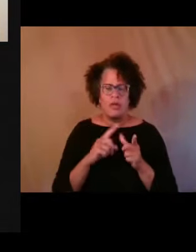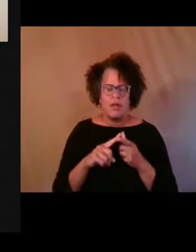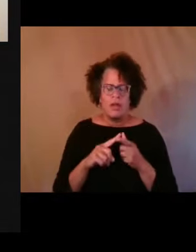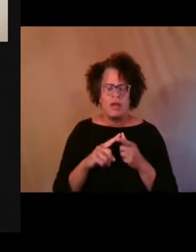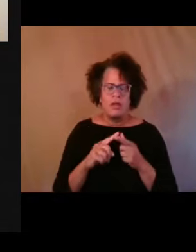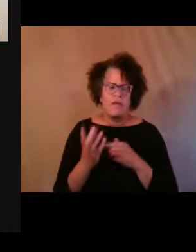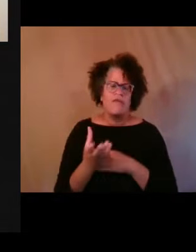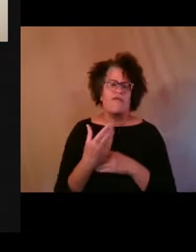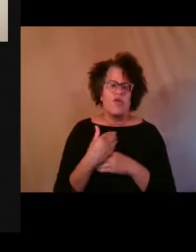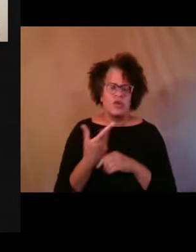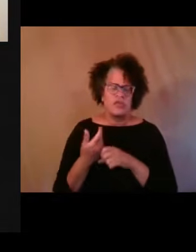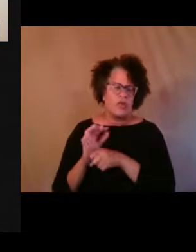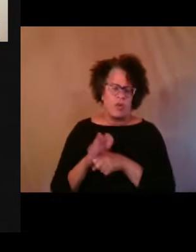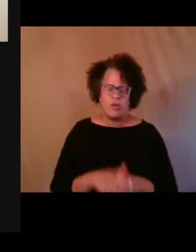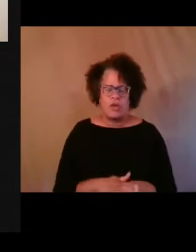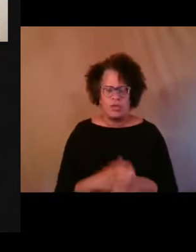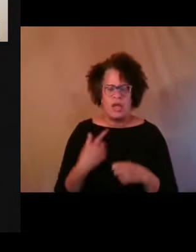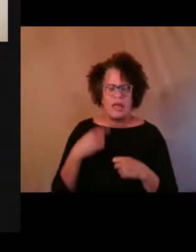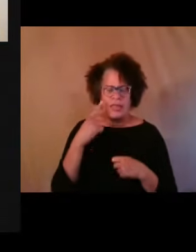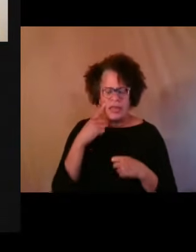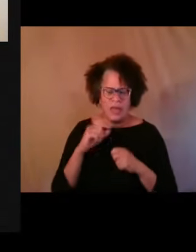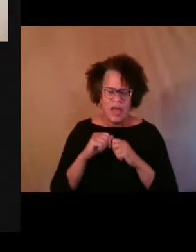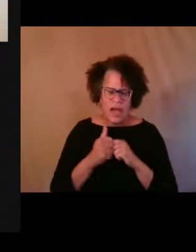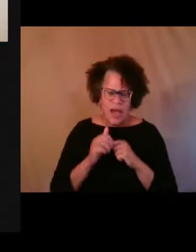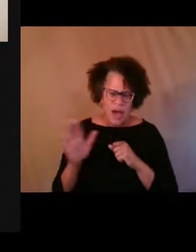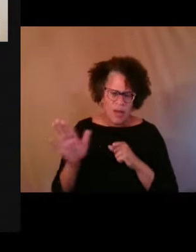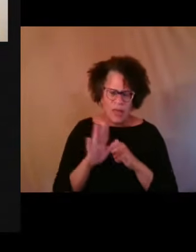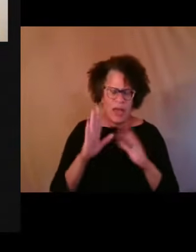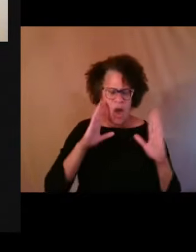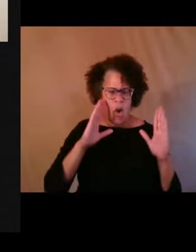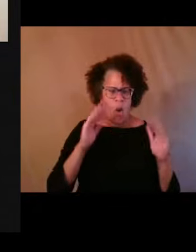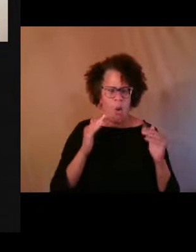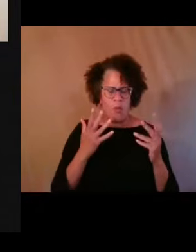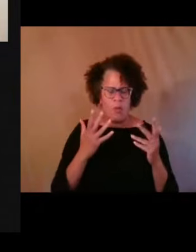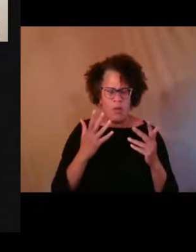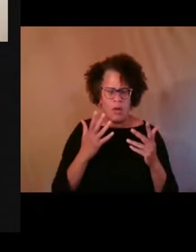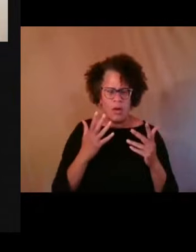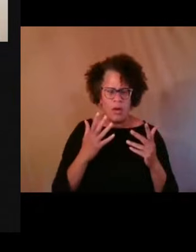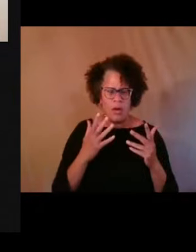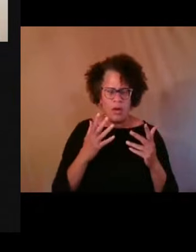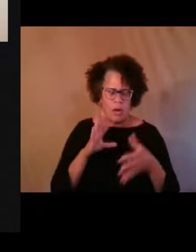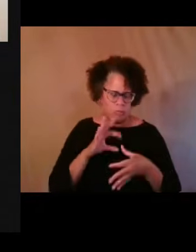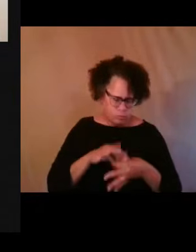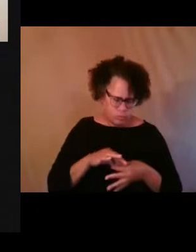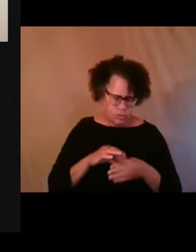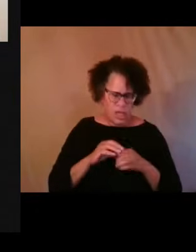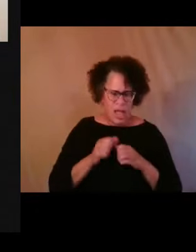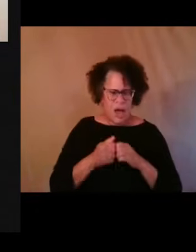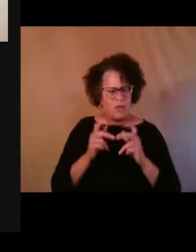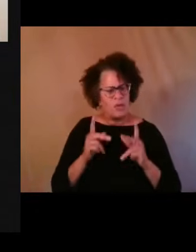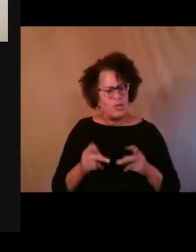And I think about how just that quote, how I sit with that, and like how does one in knowing that oppression upon.